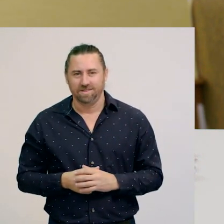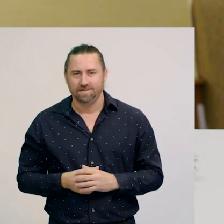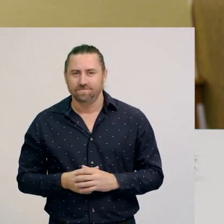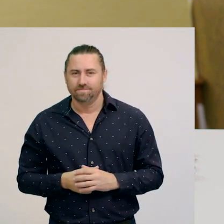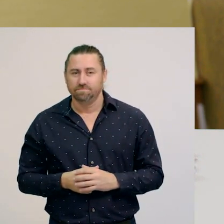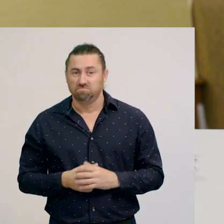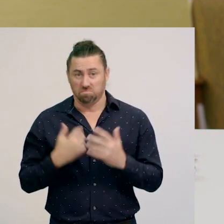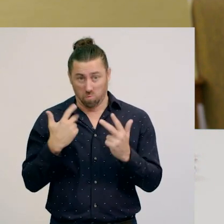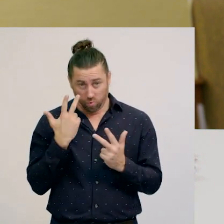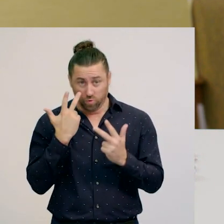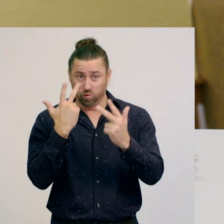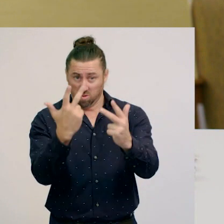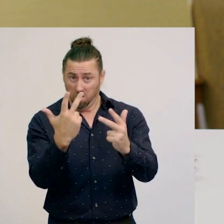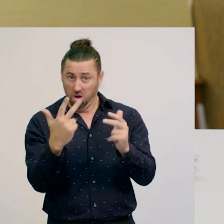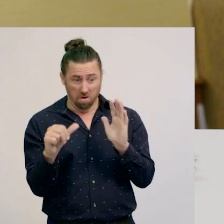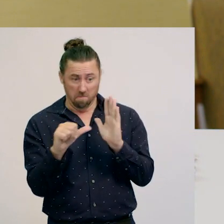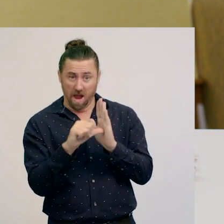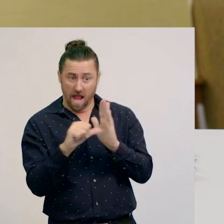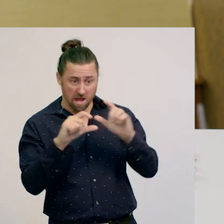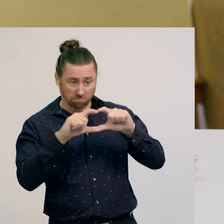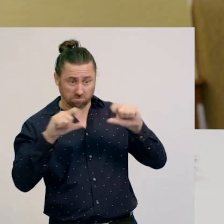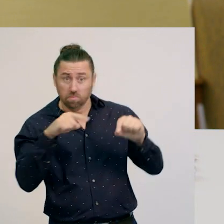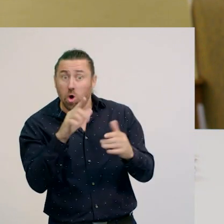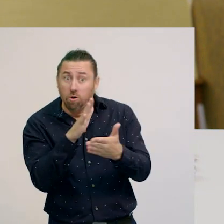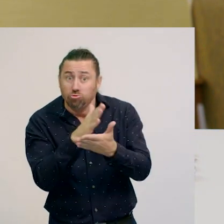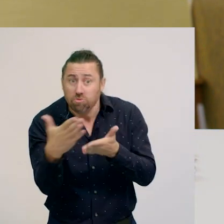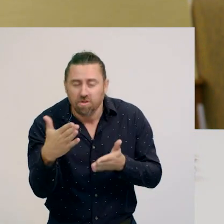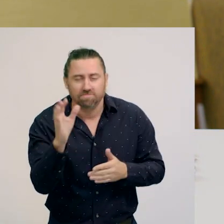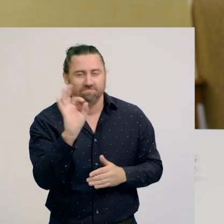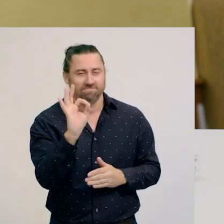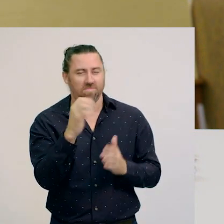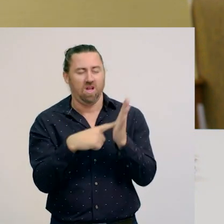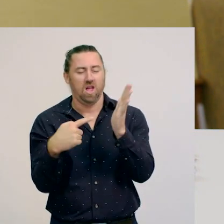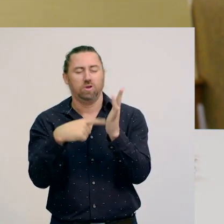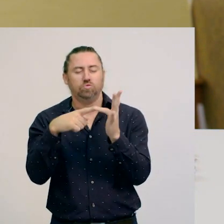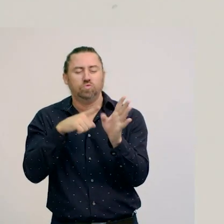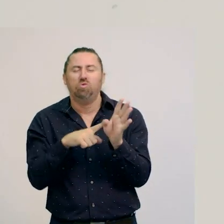Let’s have a look at my toy set of Australian notes and coins.